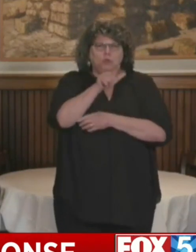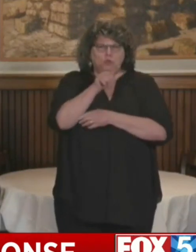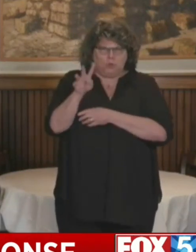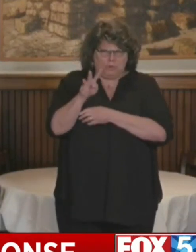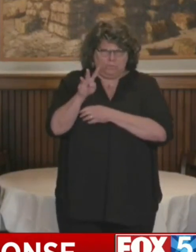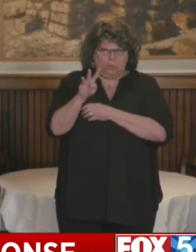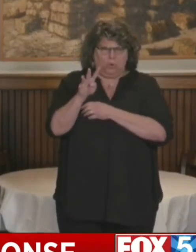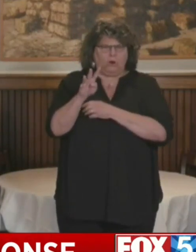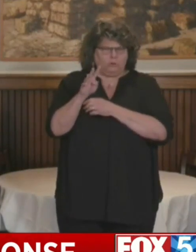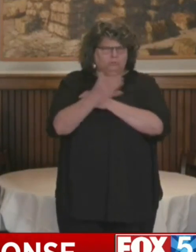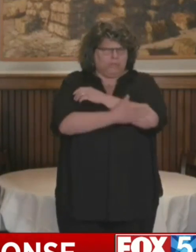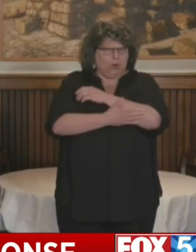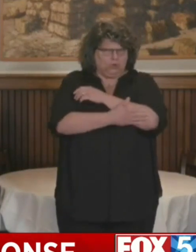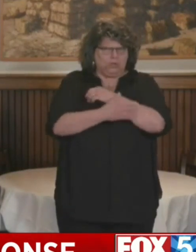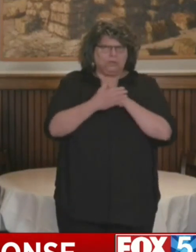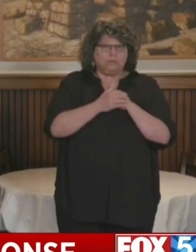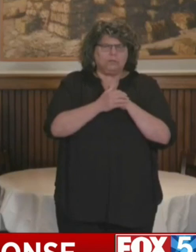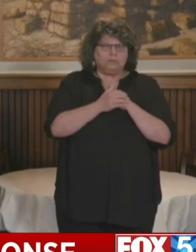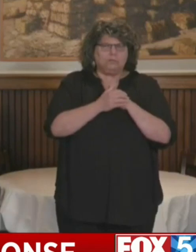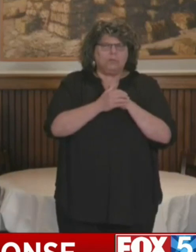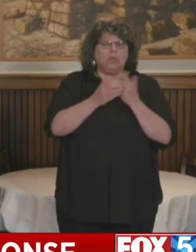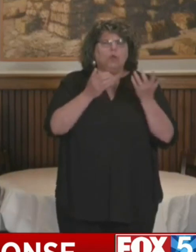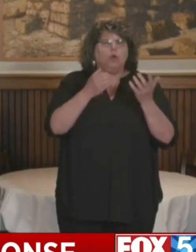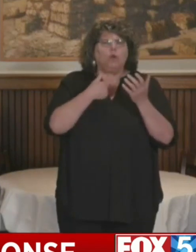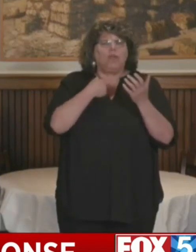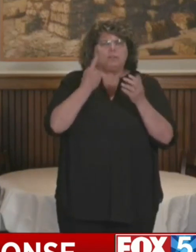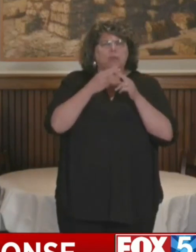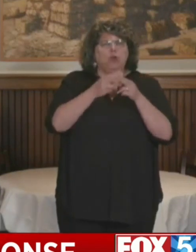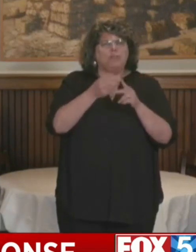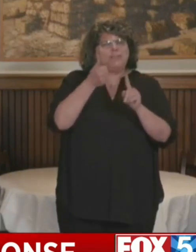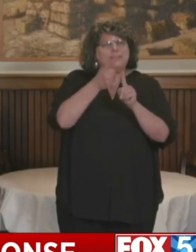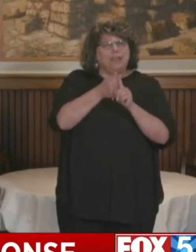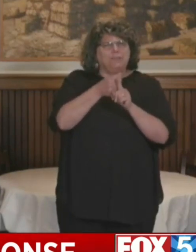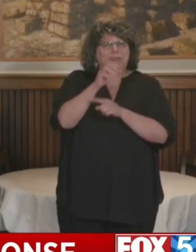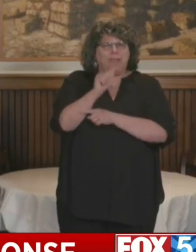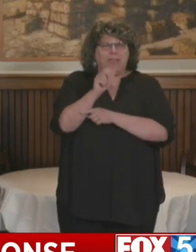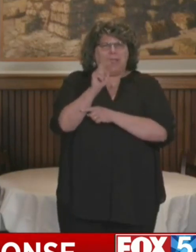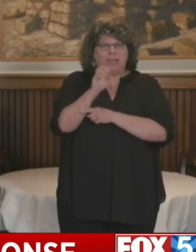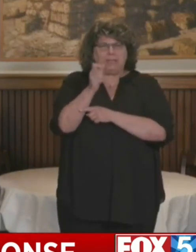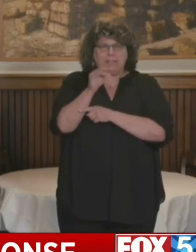VARIANCE TO THE STATEWIDE STAY AT HOME ORDER. 24 COUNTIES.